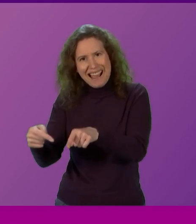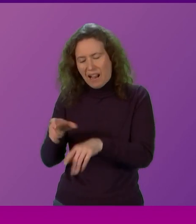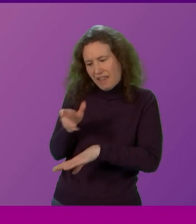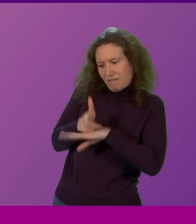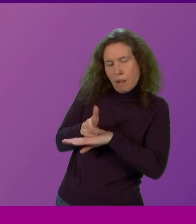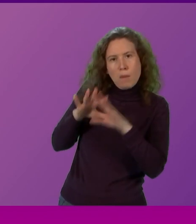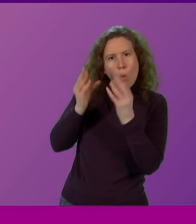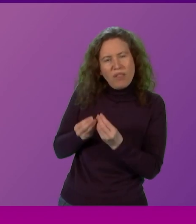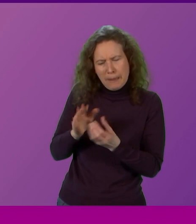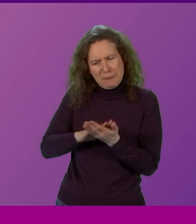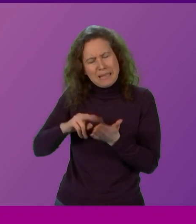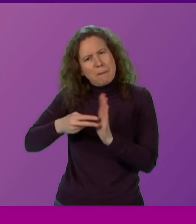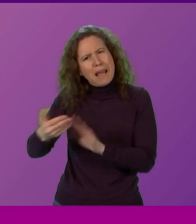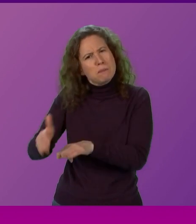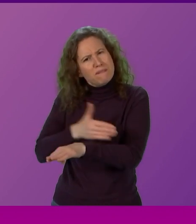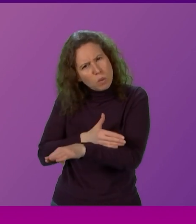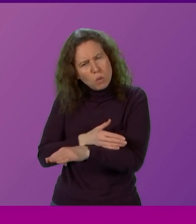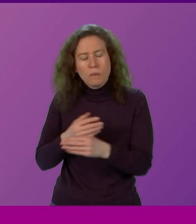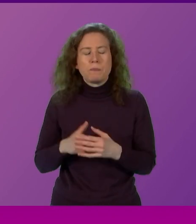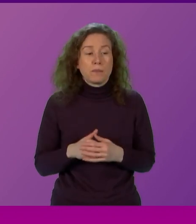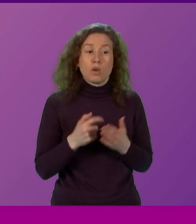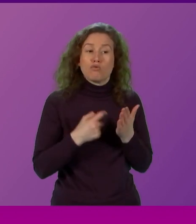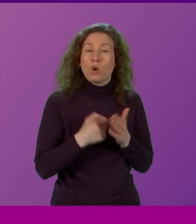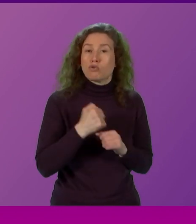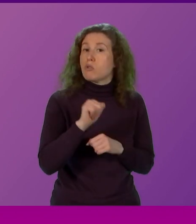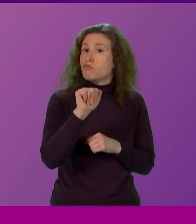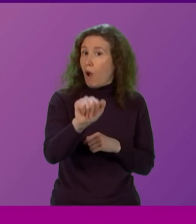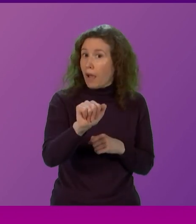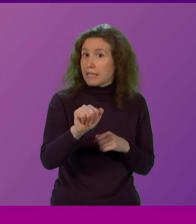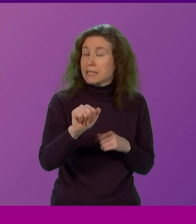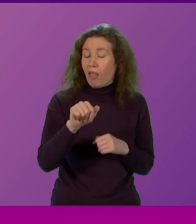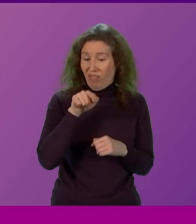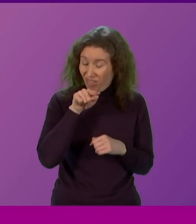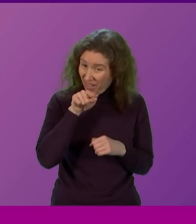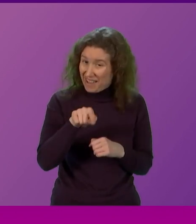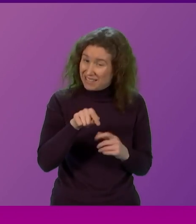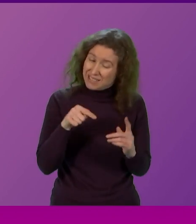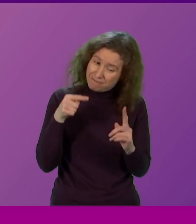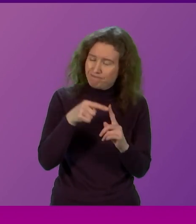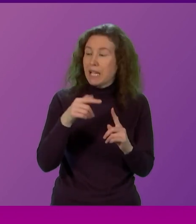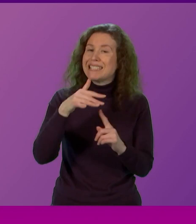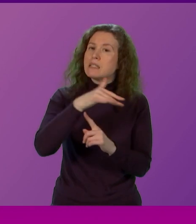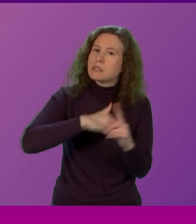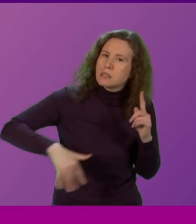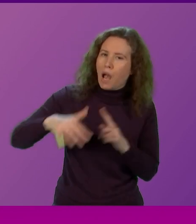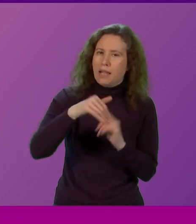Rhoda Grant is right and she gets to the heart of what is a societal problem, which therefore